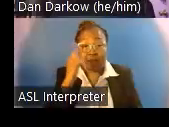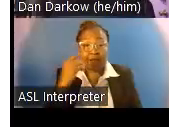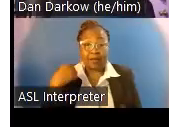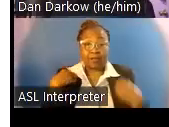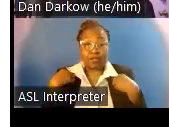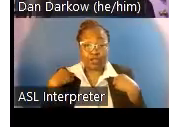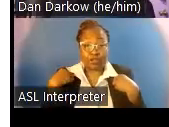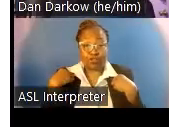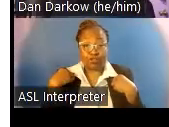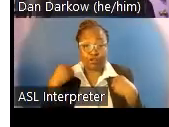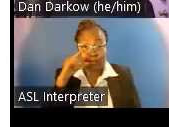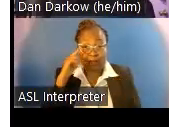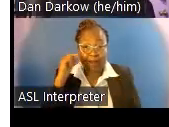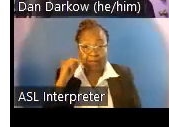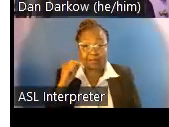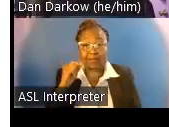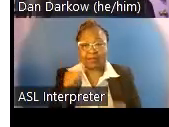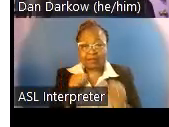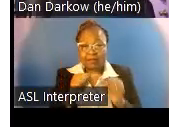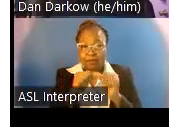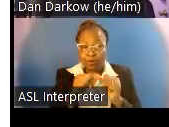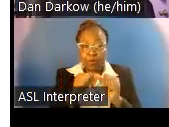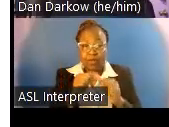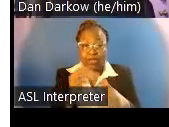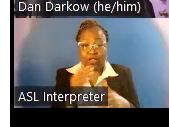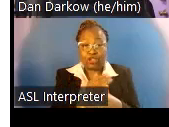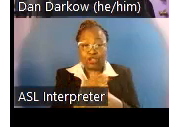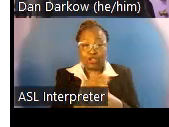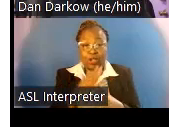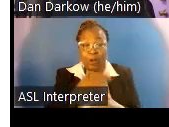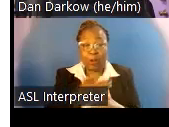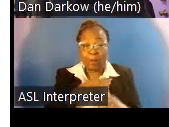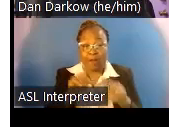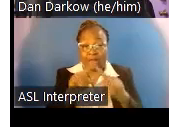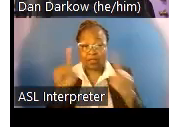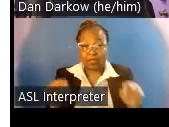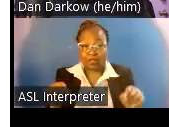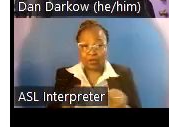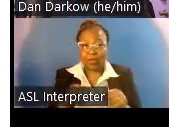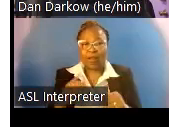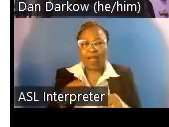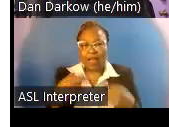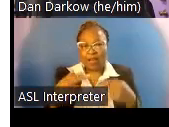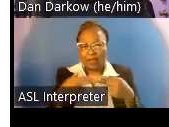Gonna go ahead and share my screen. I have a couple slides just to keep my brain organized.